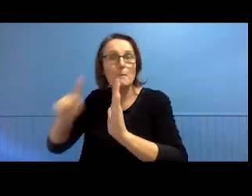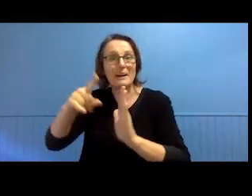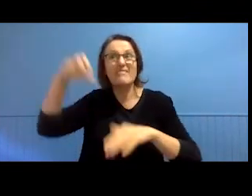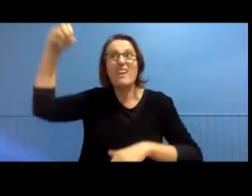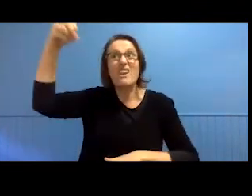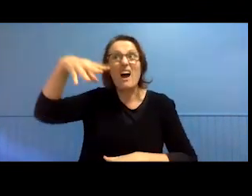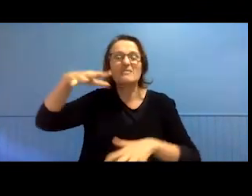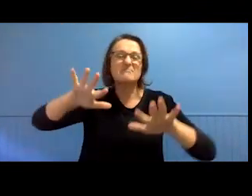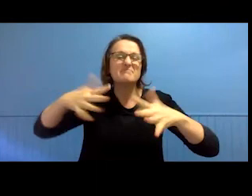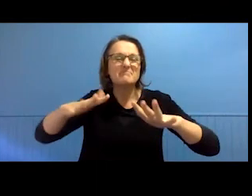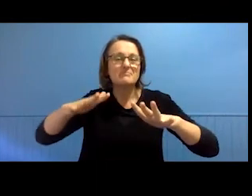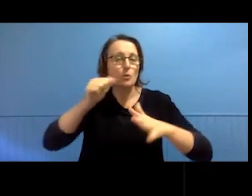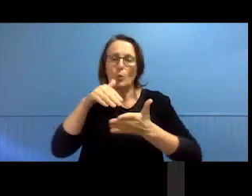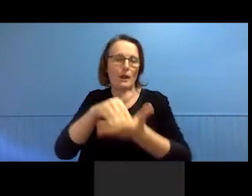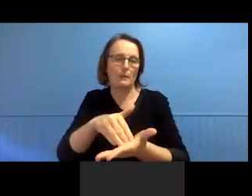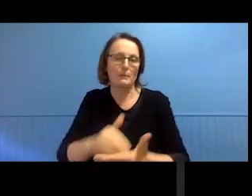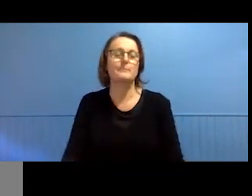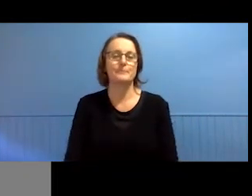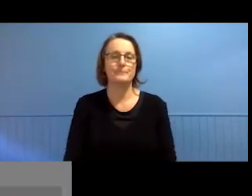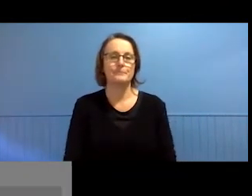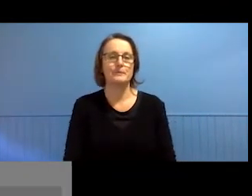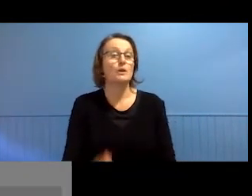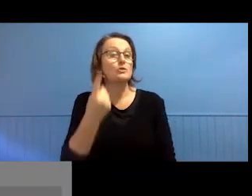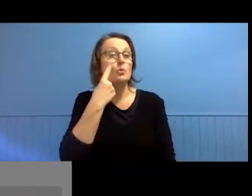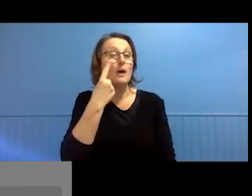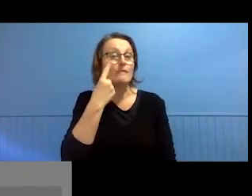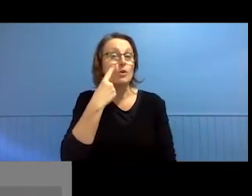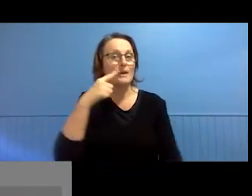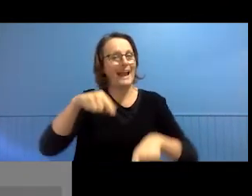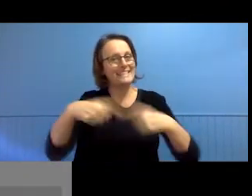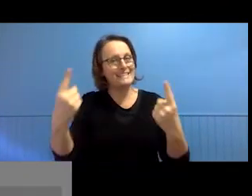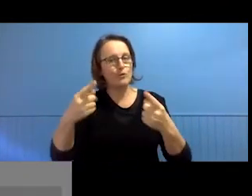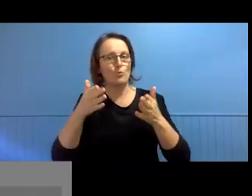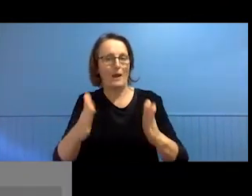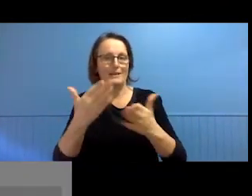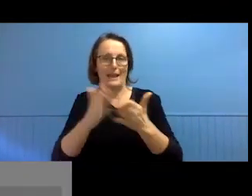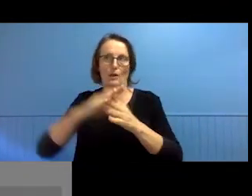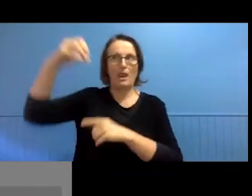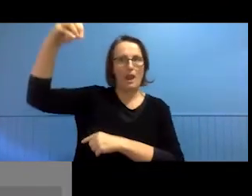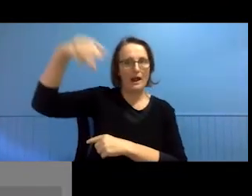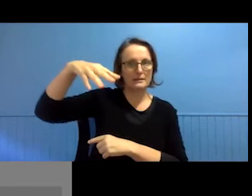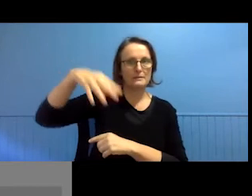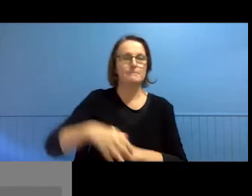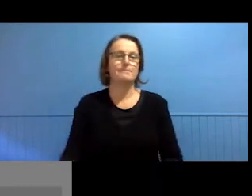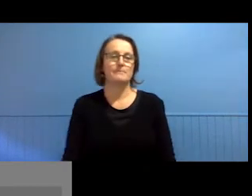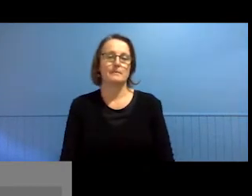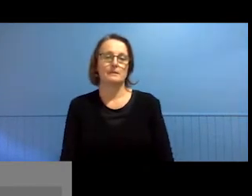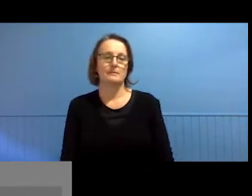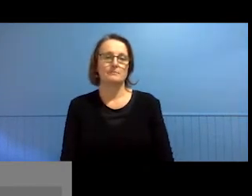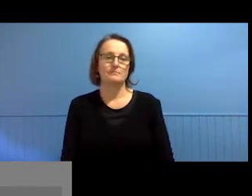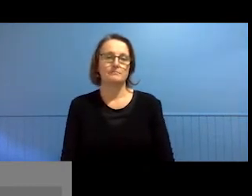helpful. The first thing is your key light - which you can see on the